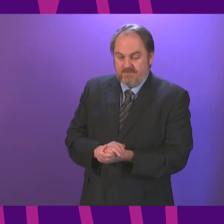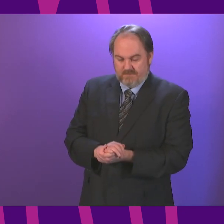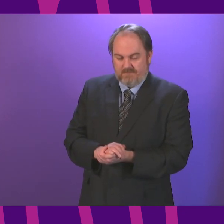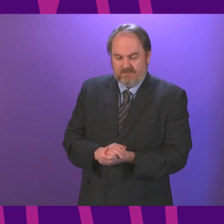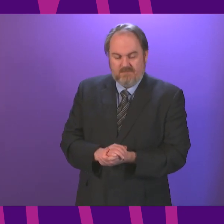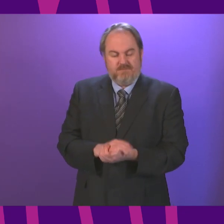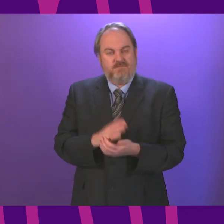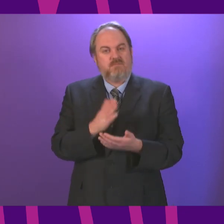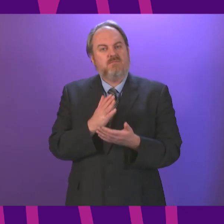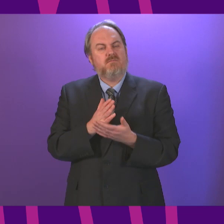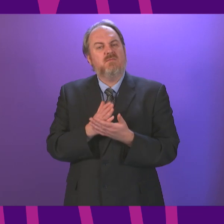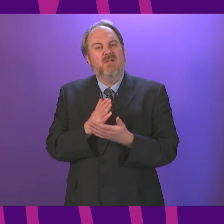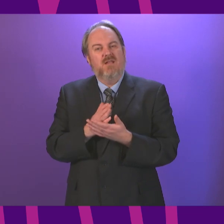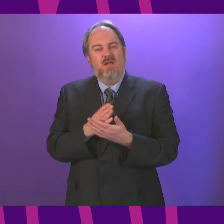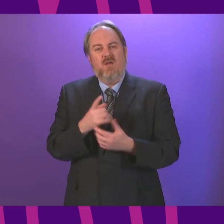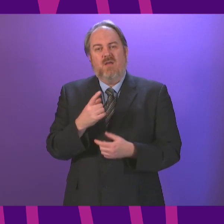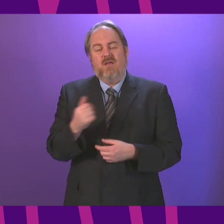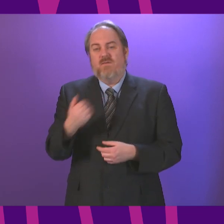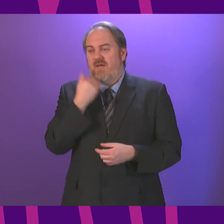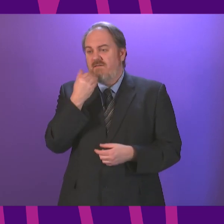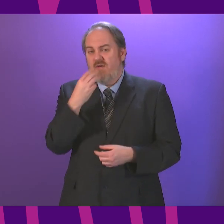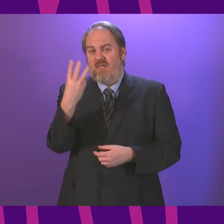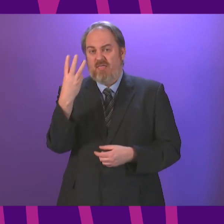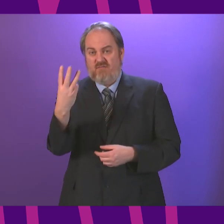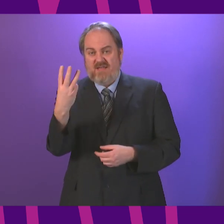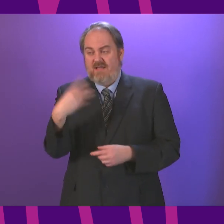Overall, fewer than one in three of the people in Scotland who have applied for a self-isolation